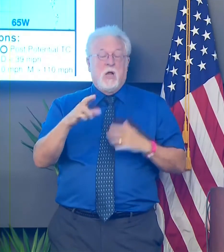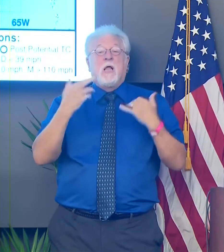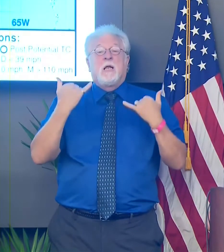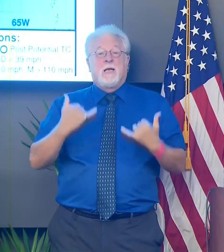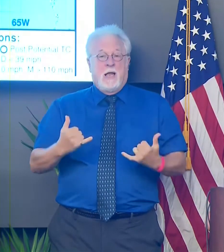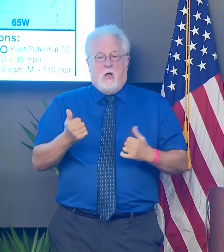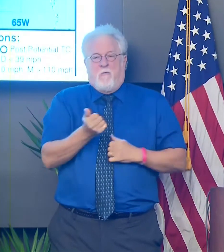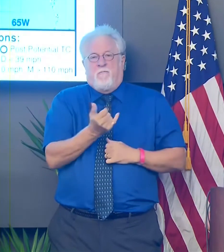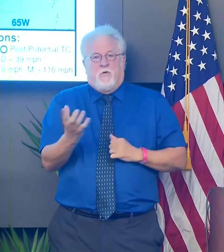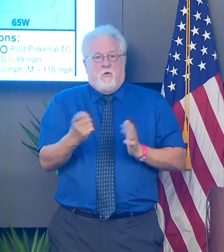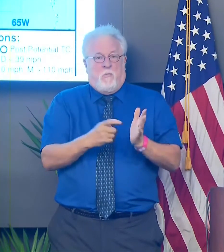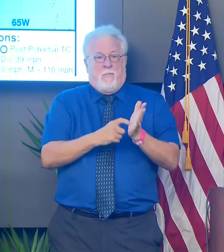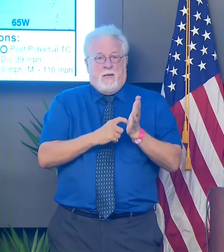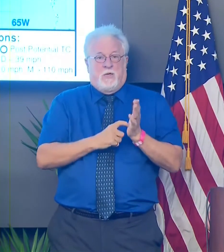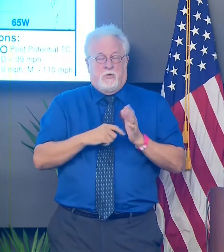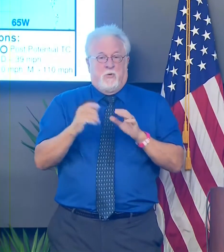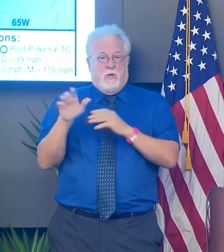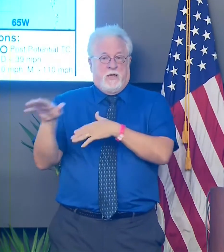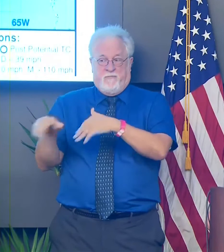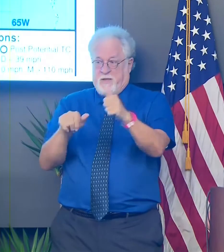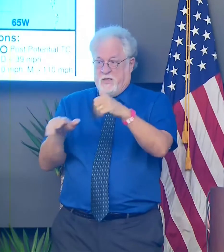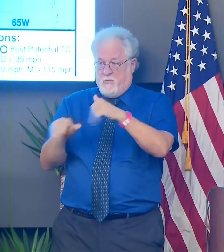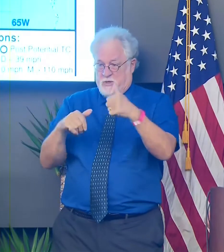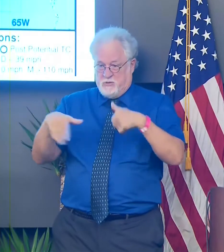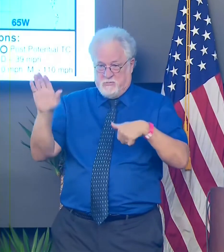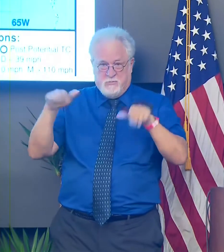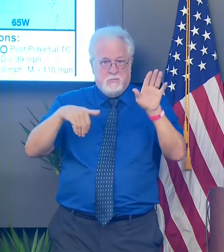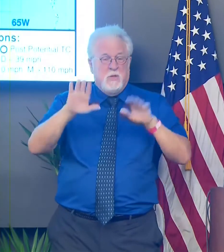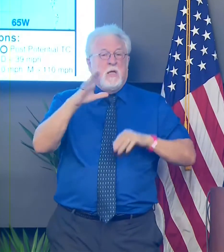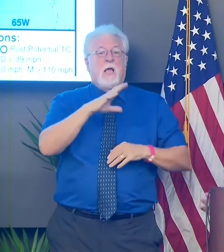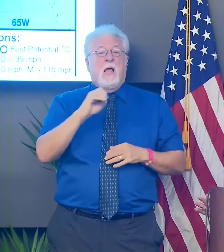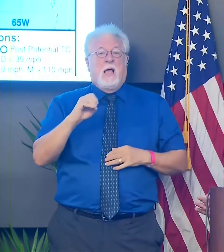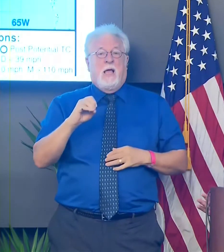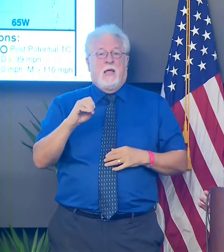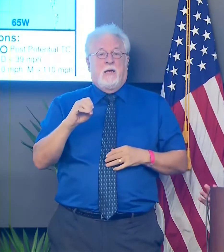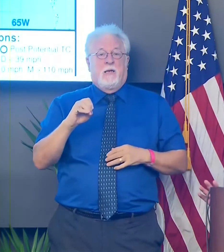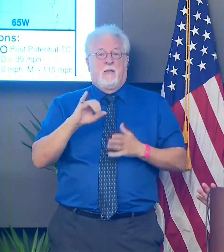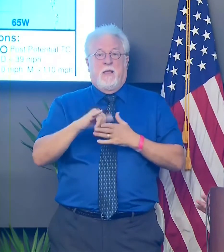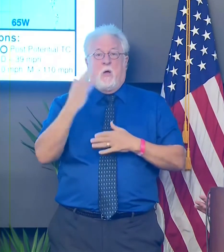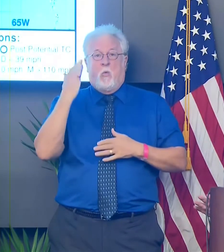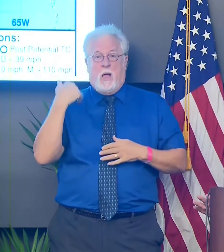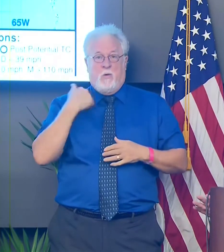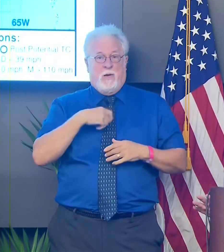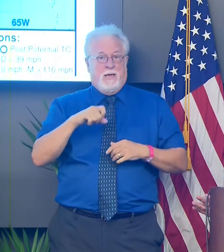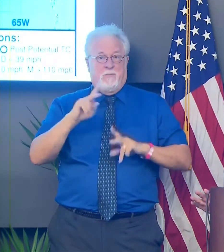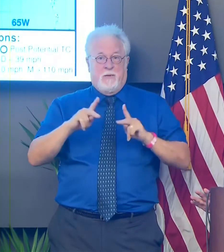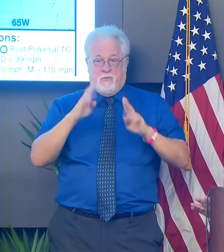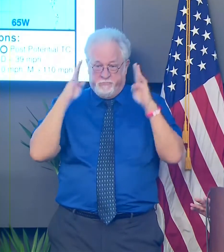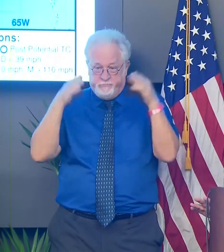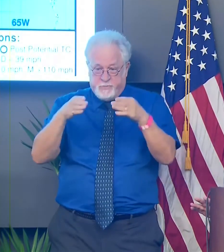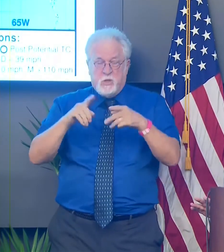LAST RESORT FOR PEOPLE WHO NEED TO EVACUATE AND NEED SHELTER. AND RIGHT NOW, THERE ARE A FEW MANDATORY EVACUATIONS THAT ARE